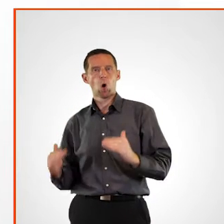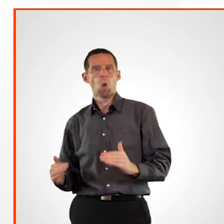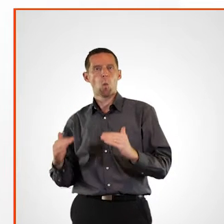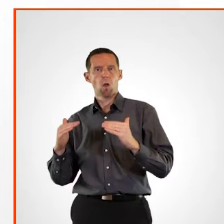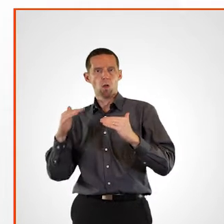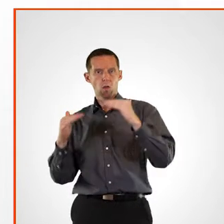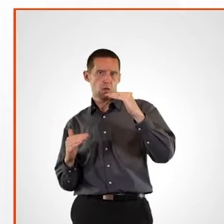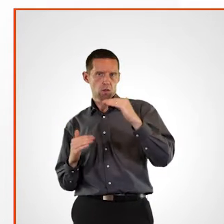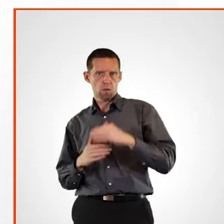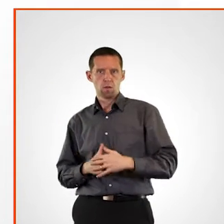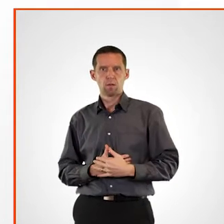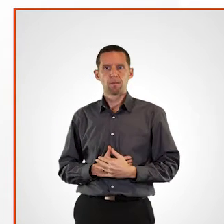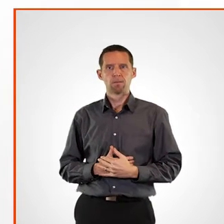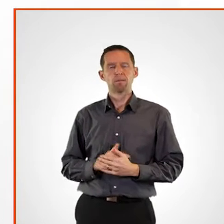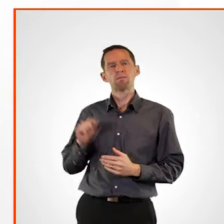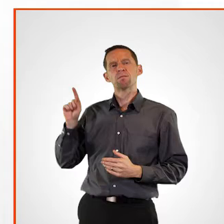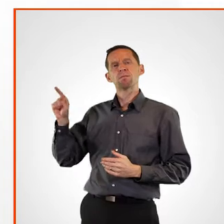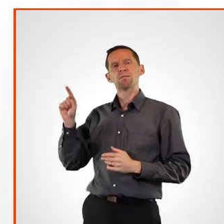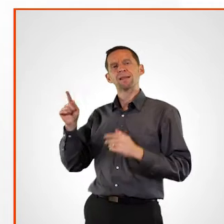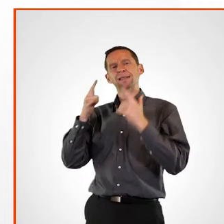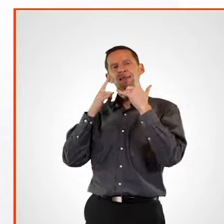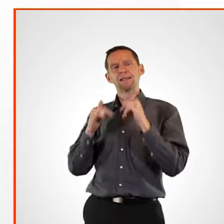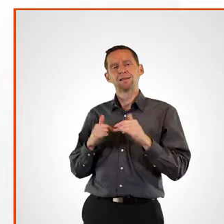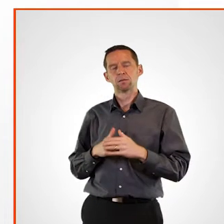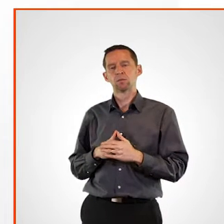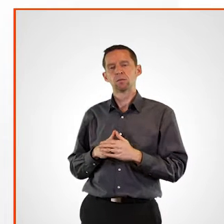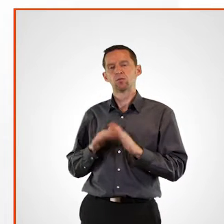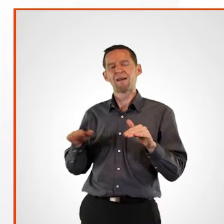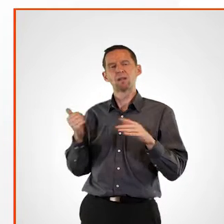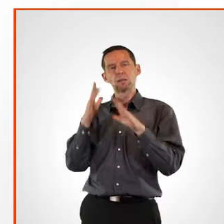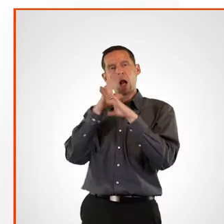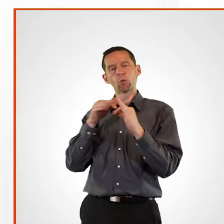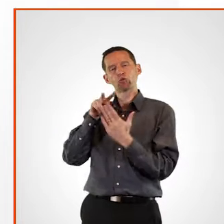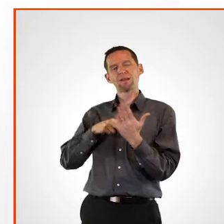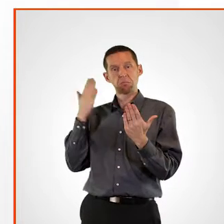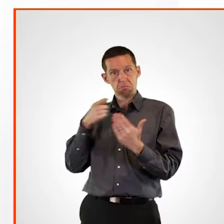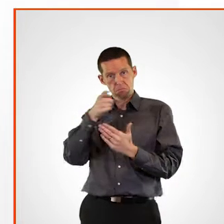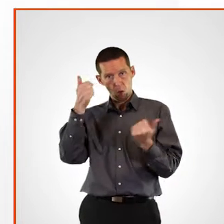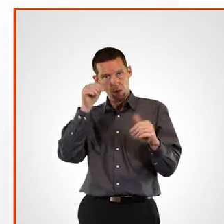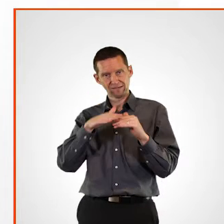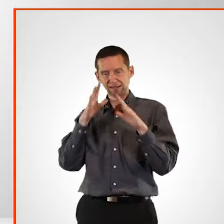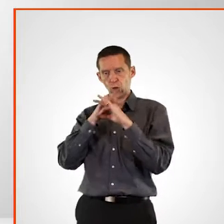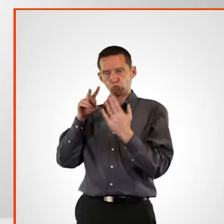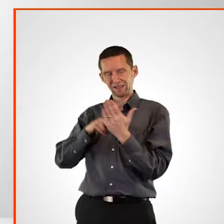And so that particular test, it's called the Gray Silent Reading with children, some of you may be familiar with it,